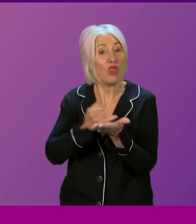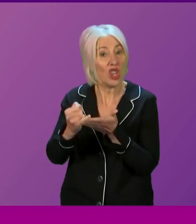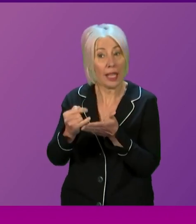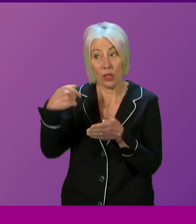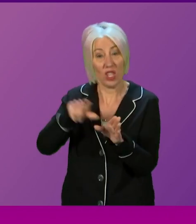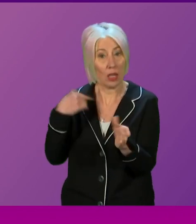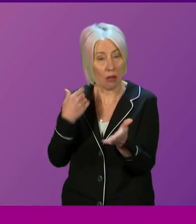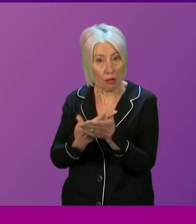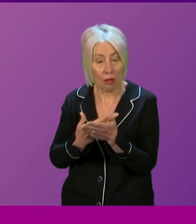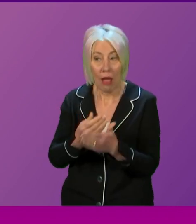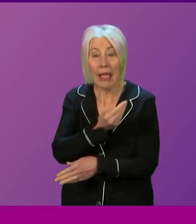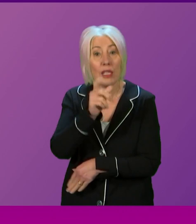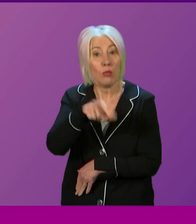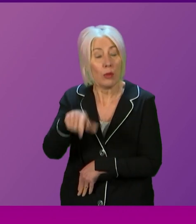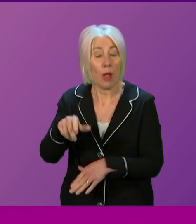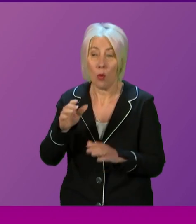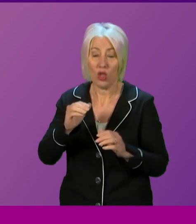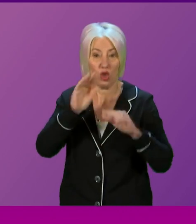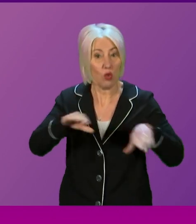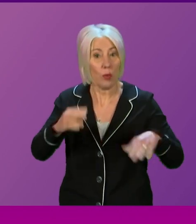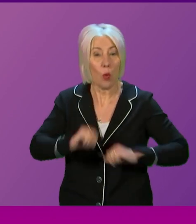waited for more than a year for their first appointment?